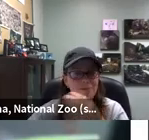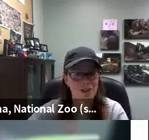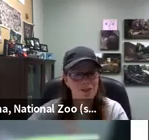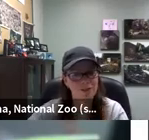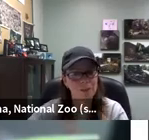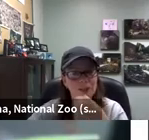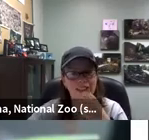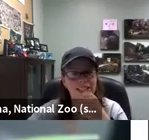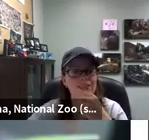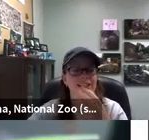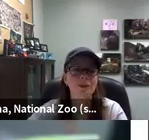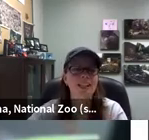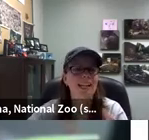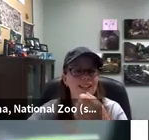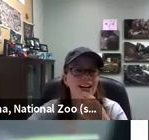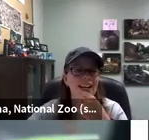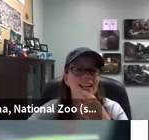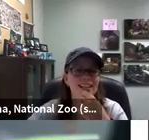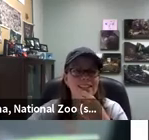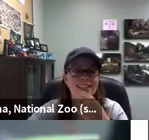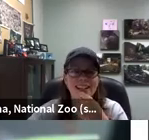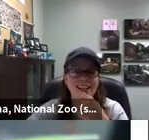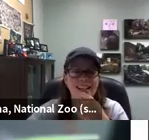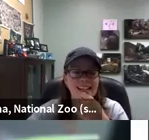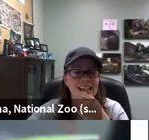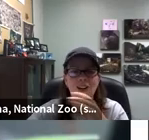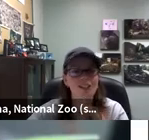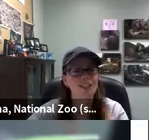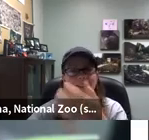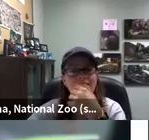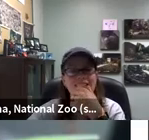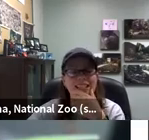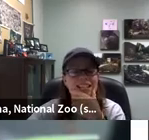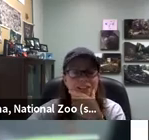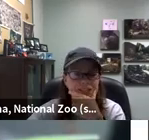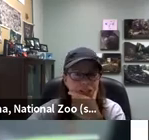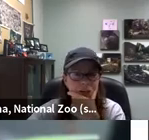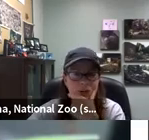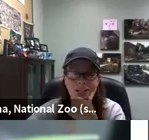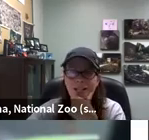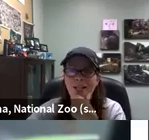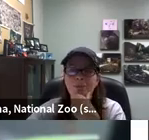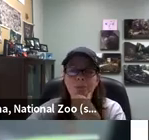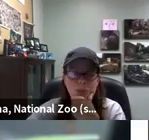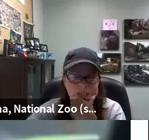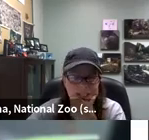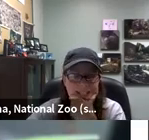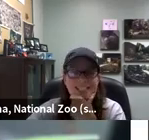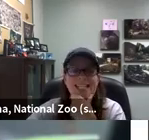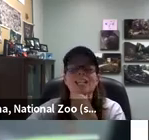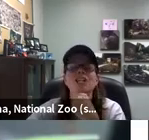started flipping over leaves, and they were laying their eggs